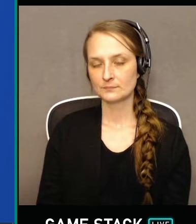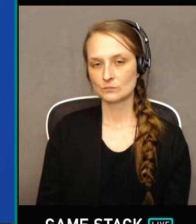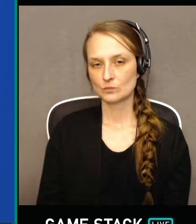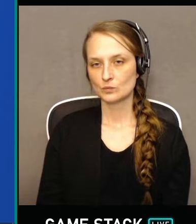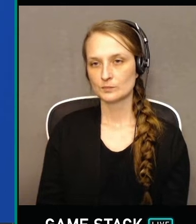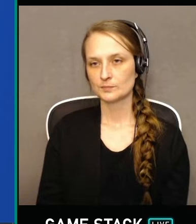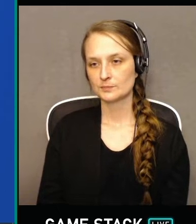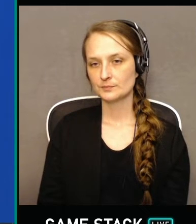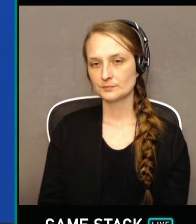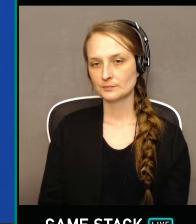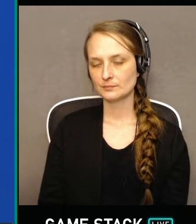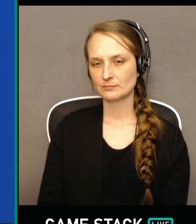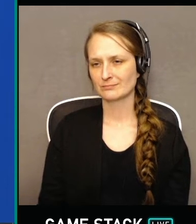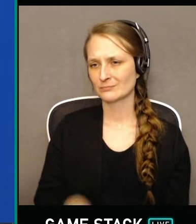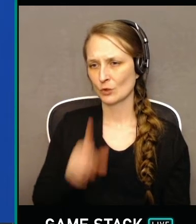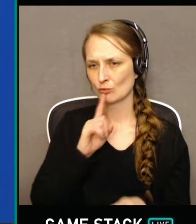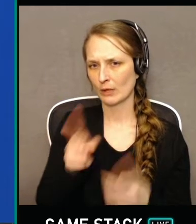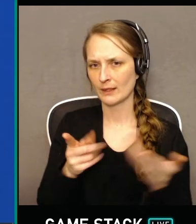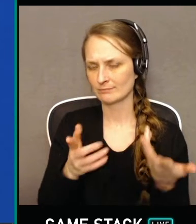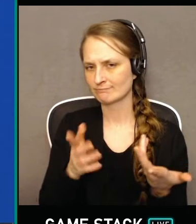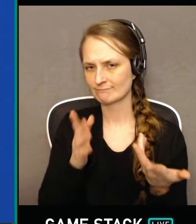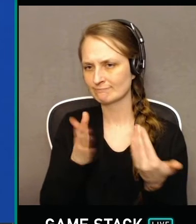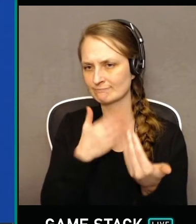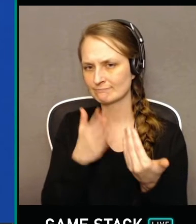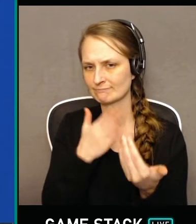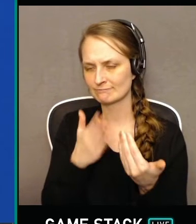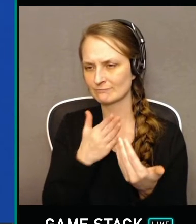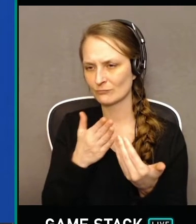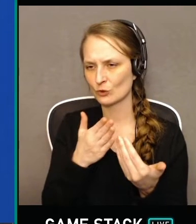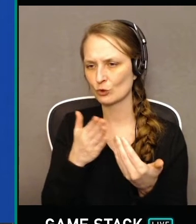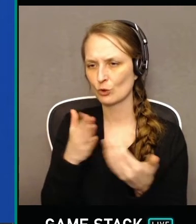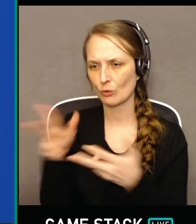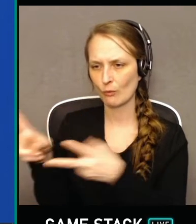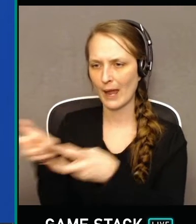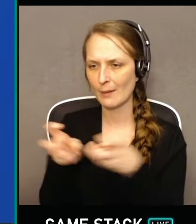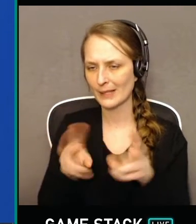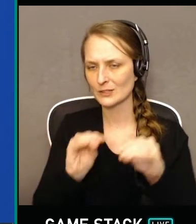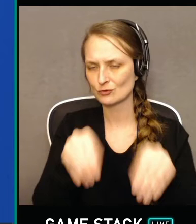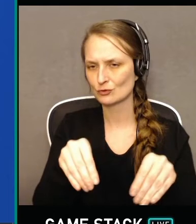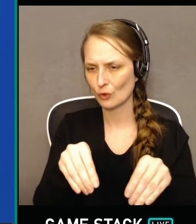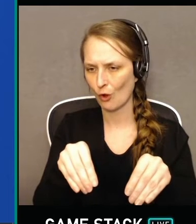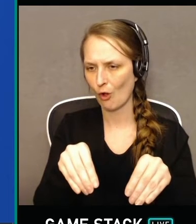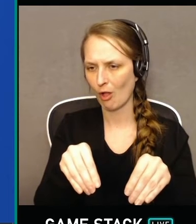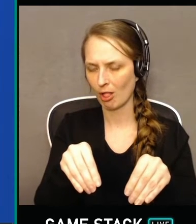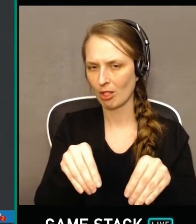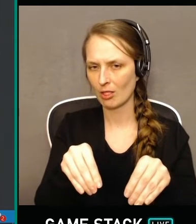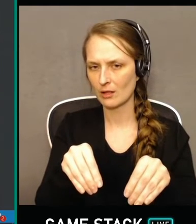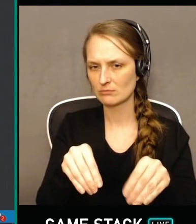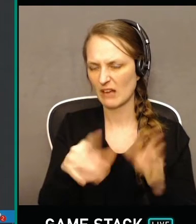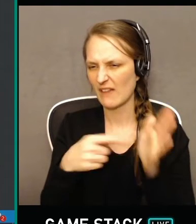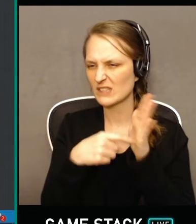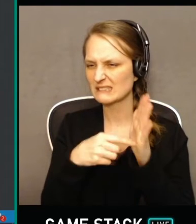It's really straightforward to grab and install the Agility SDK of your choice, and I've got a little demo that shows how to